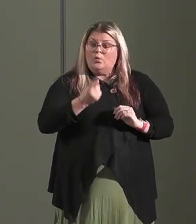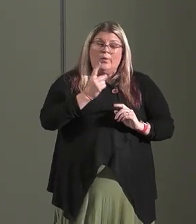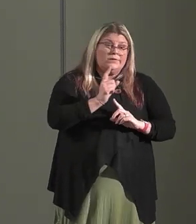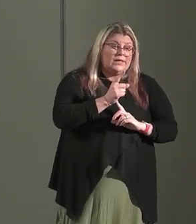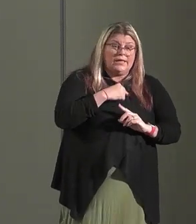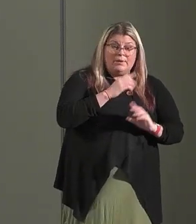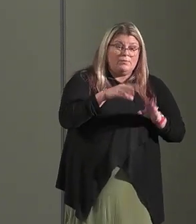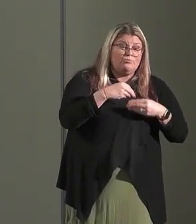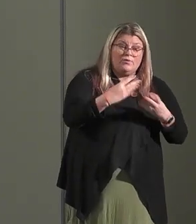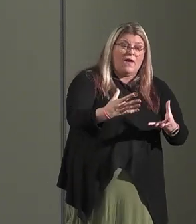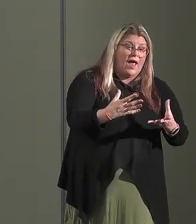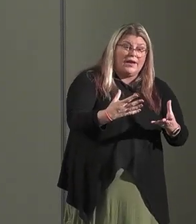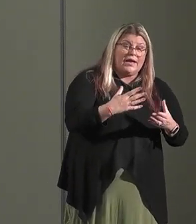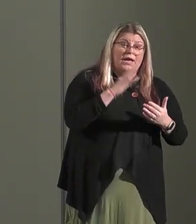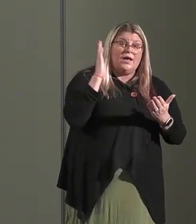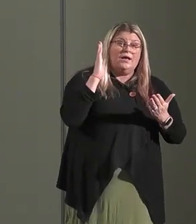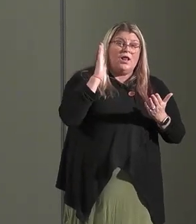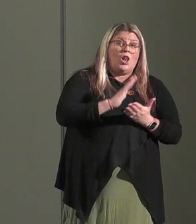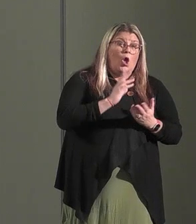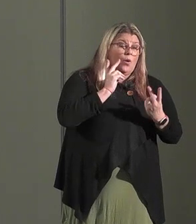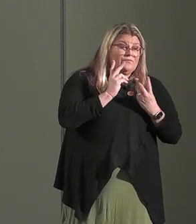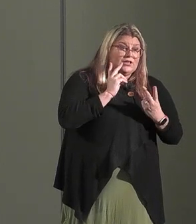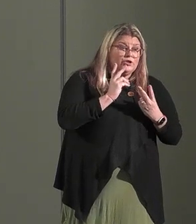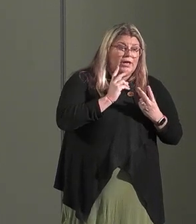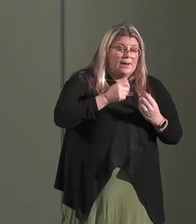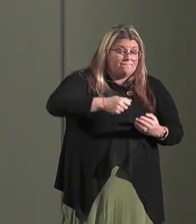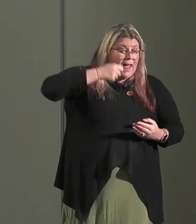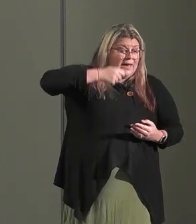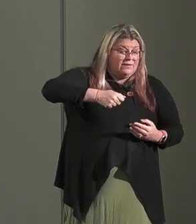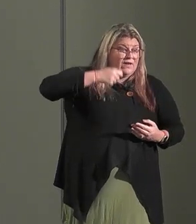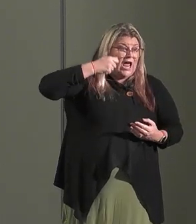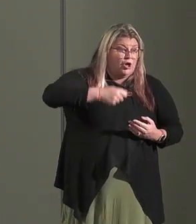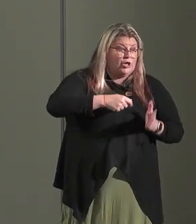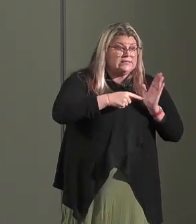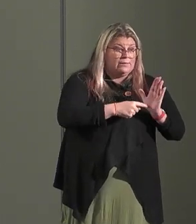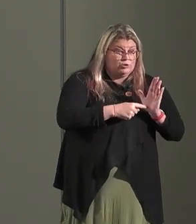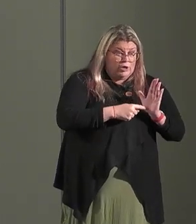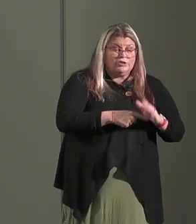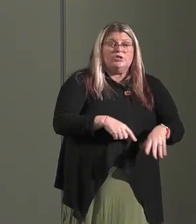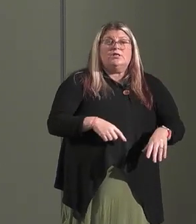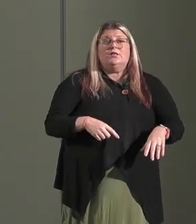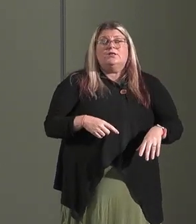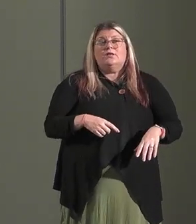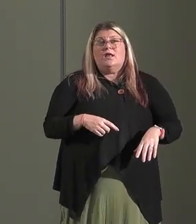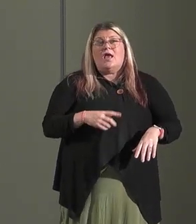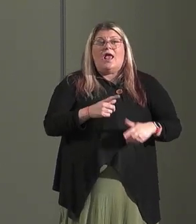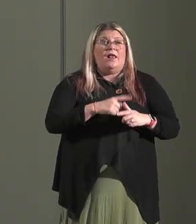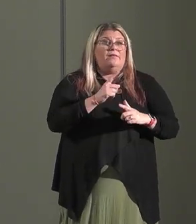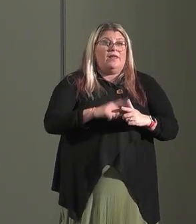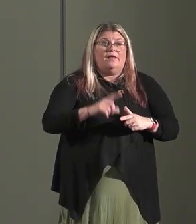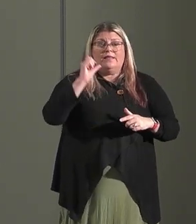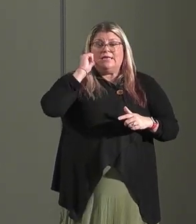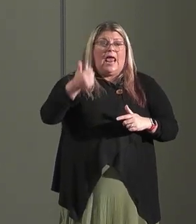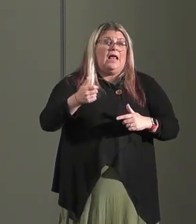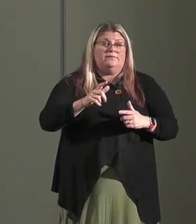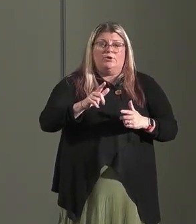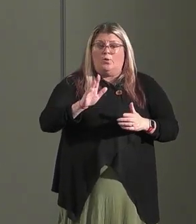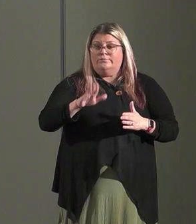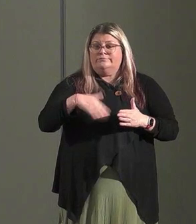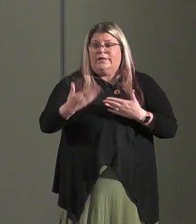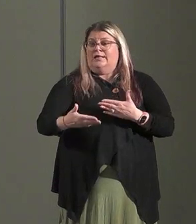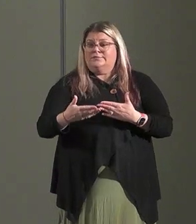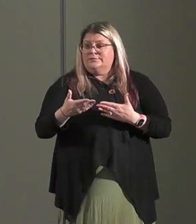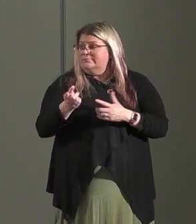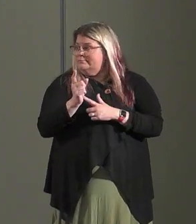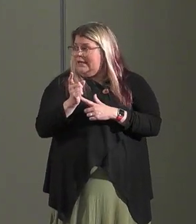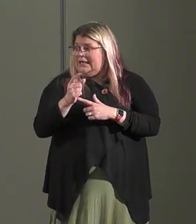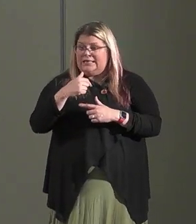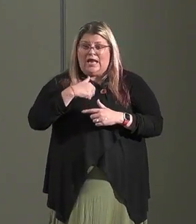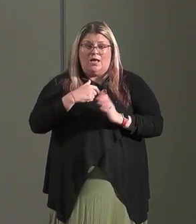providing a low vision magnifier demonstration and then next second I'm demonstrating video